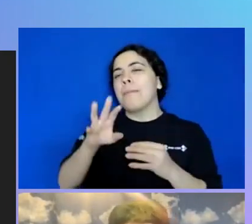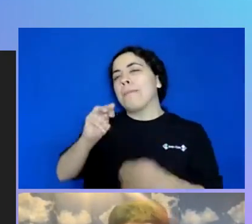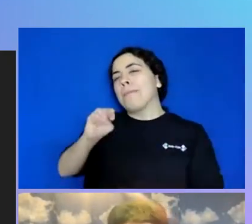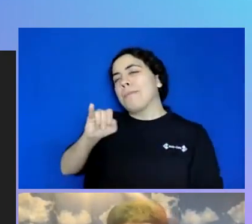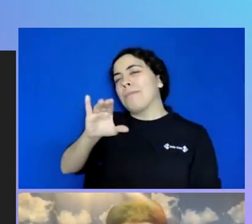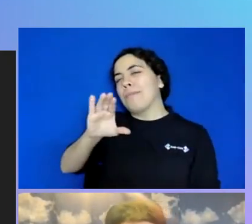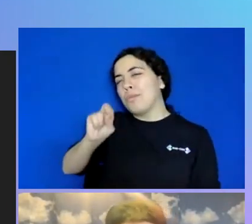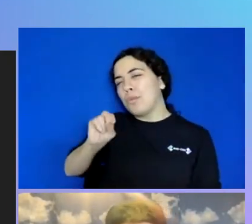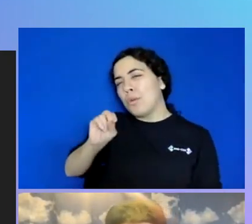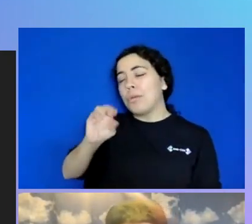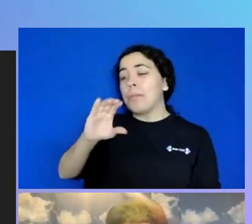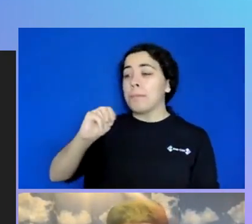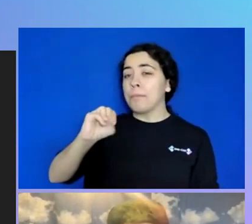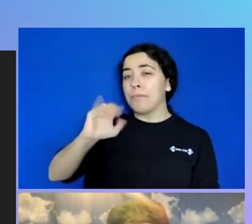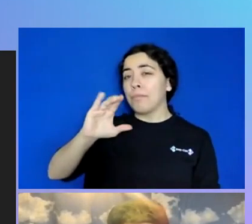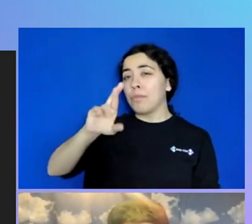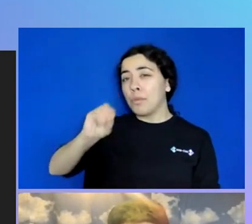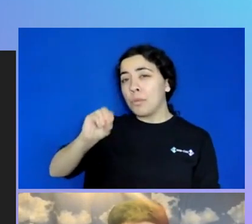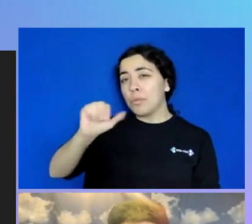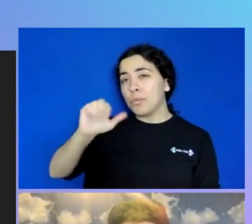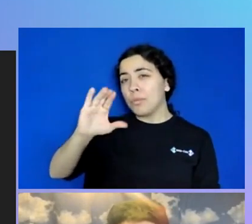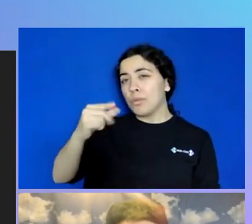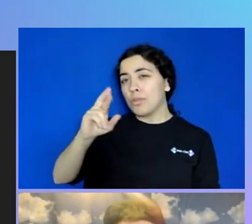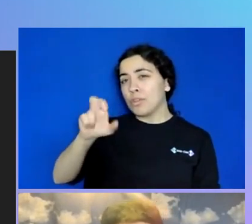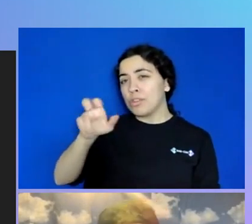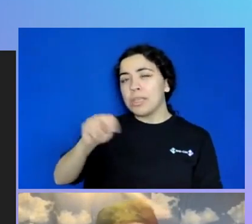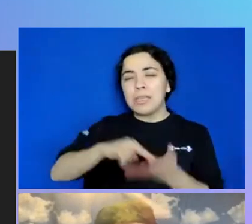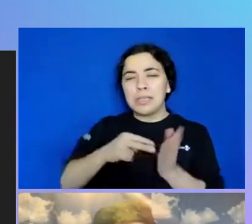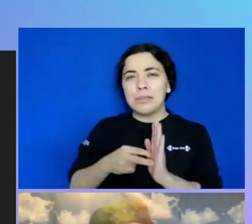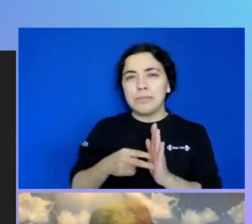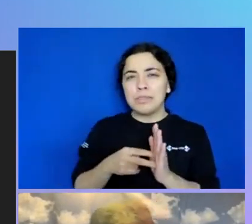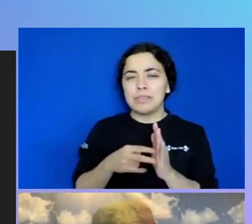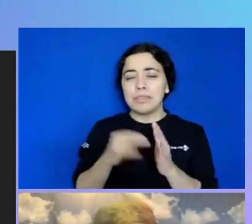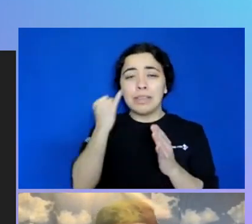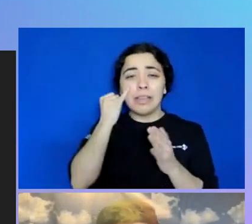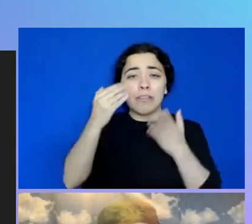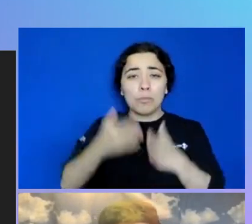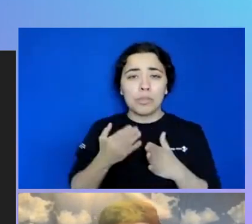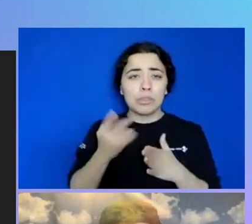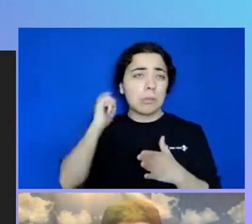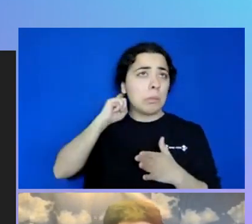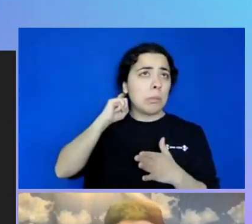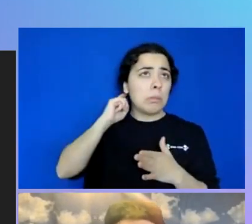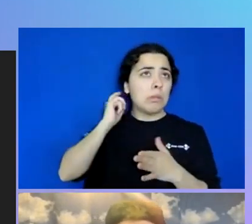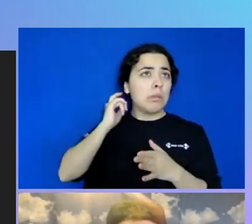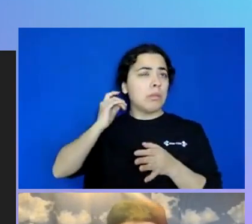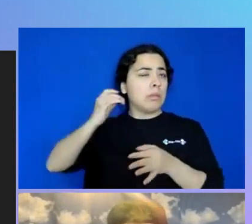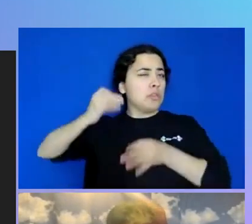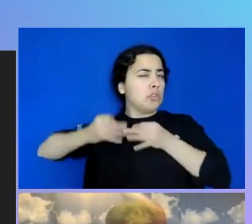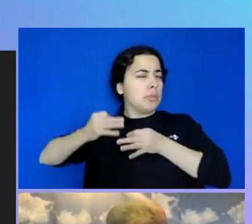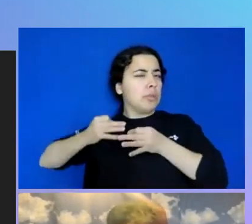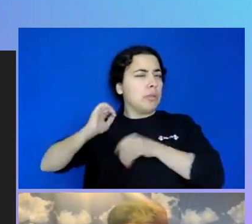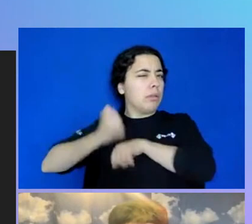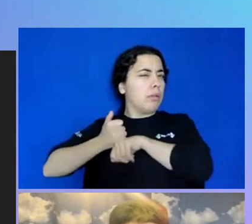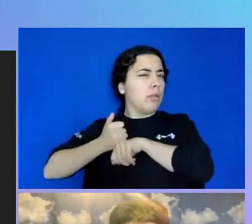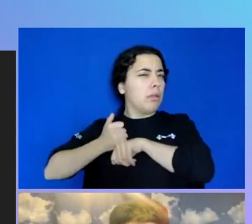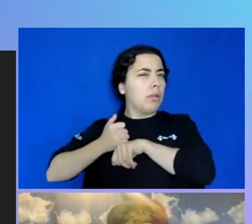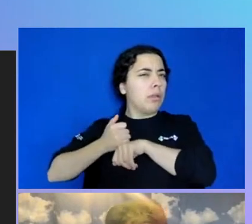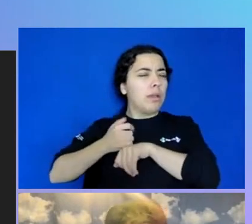people don't realize when they have an implicit or unconscious bias that it comes out in